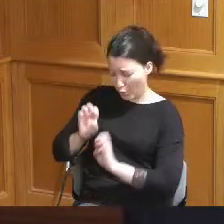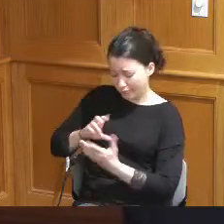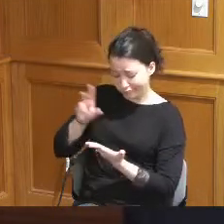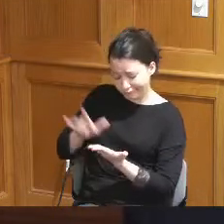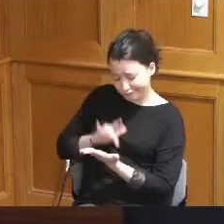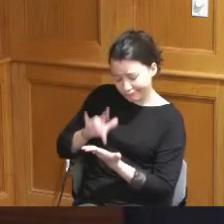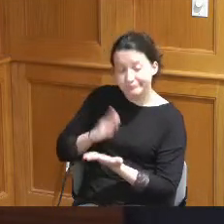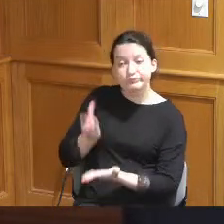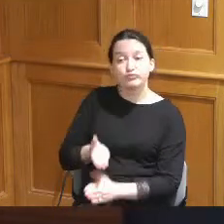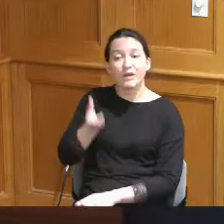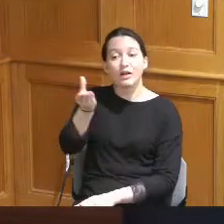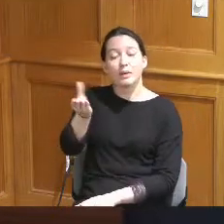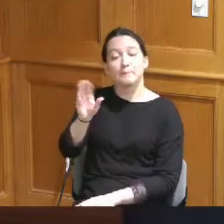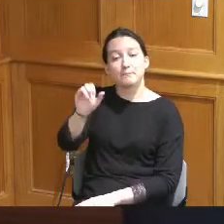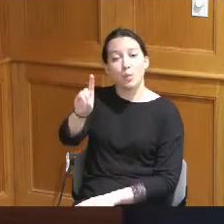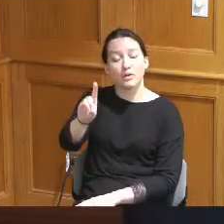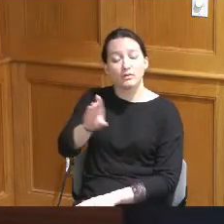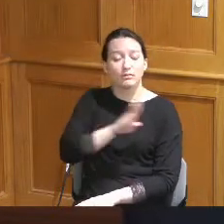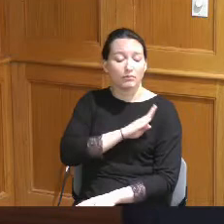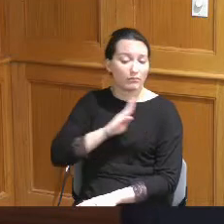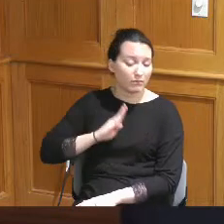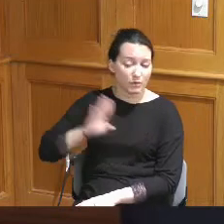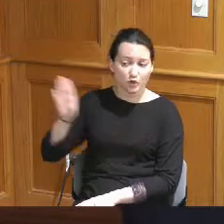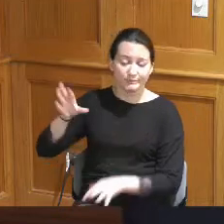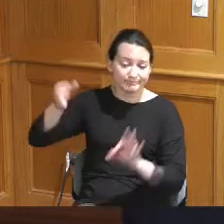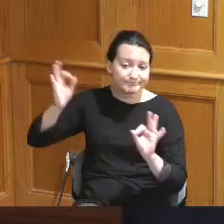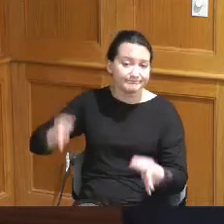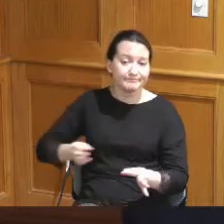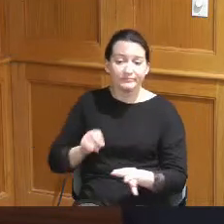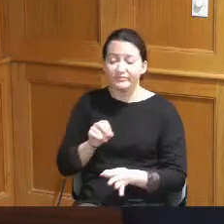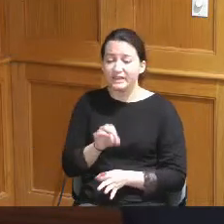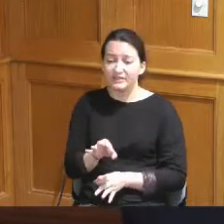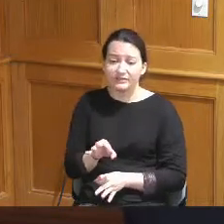to the Board and ultimately it's the Board's policy decision as to whether we do anything